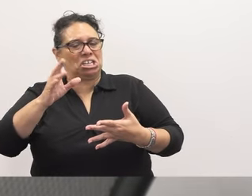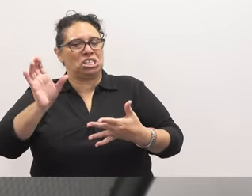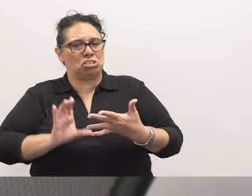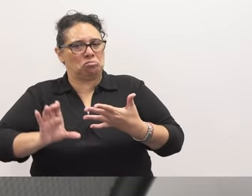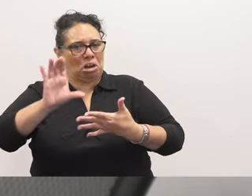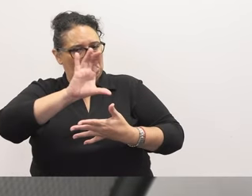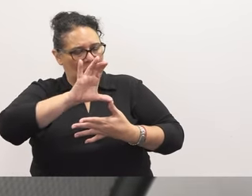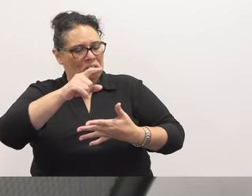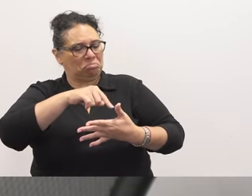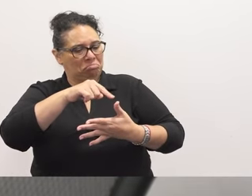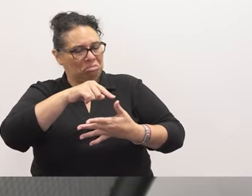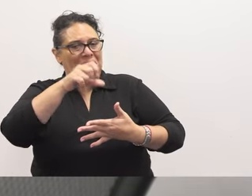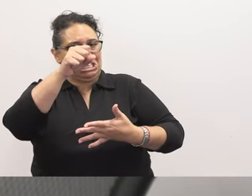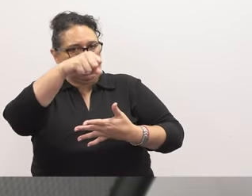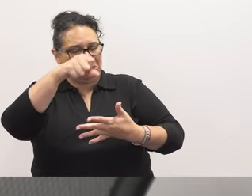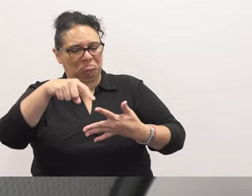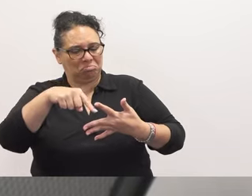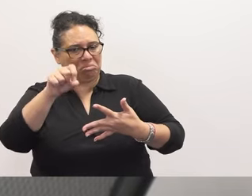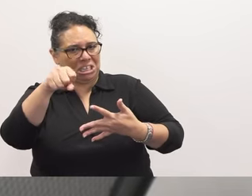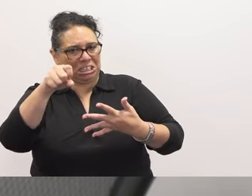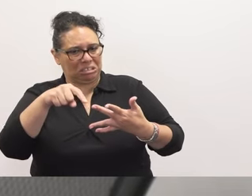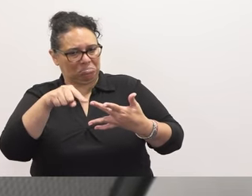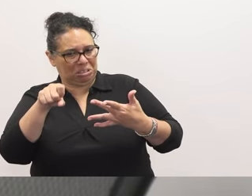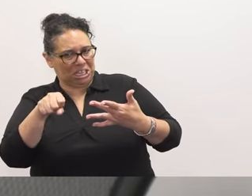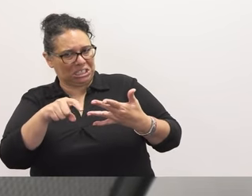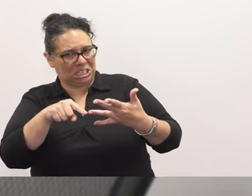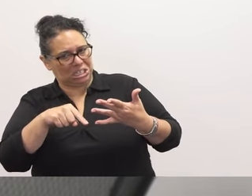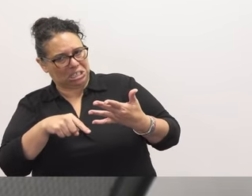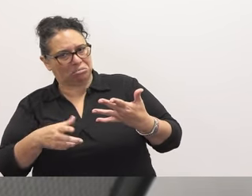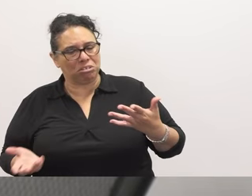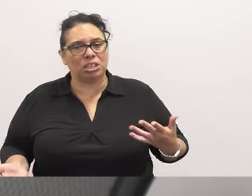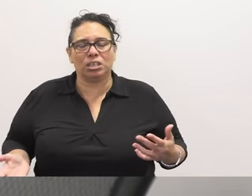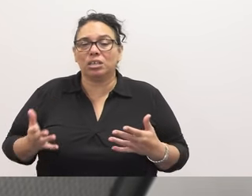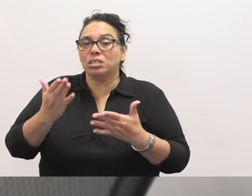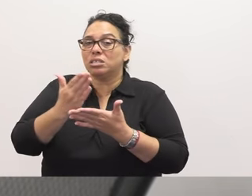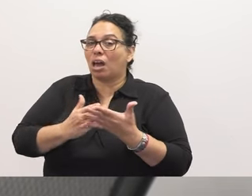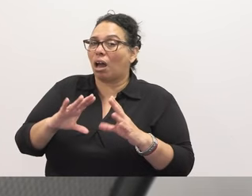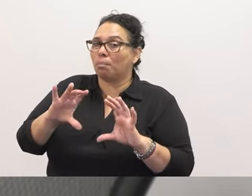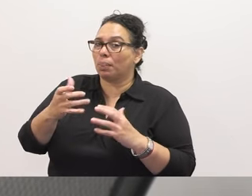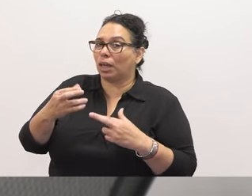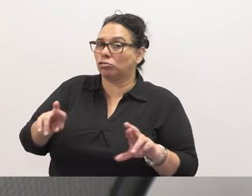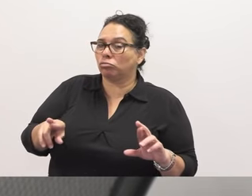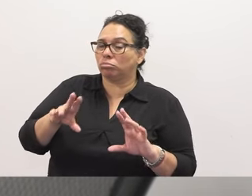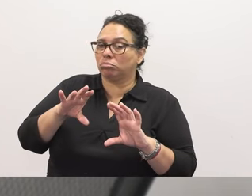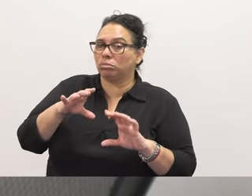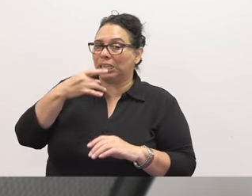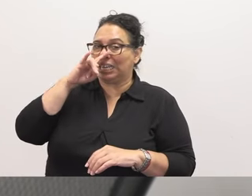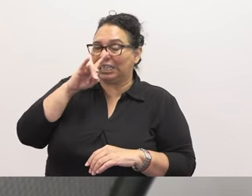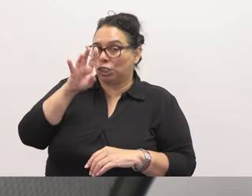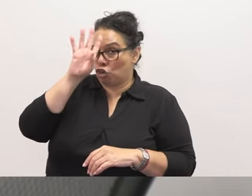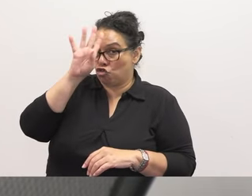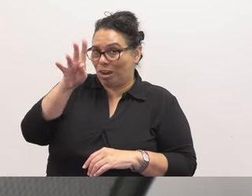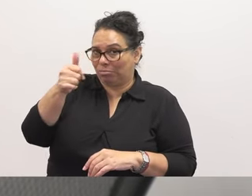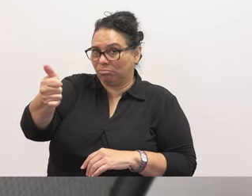that my teacher has set for me? And then in some classrooms, what happens is the kids create their own learning target.